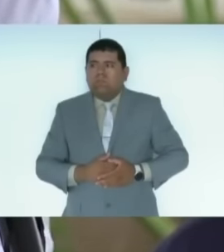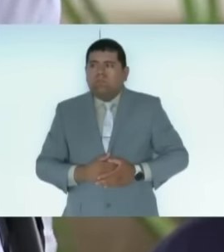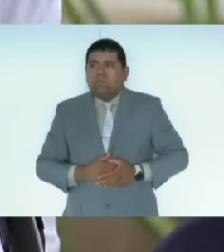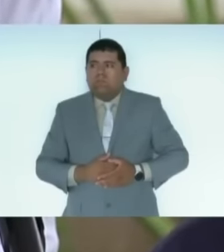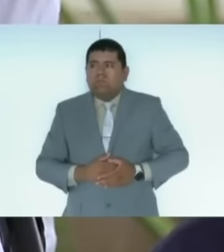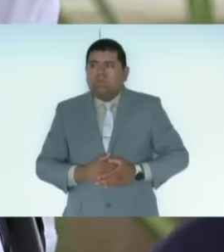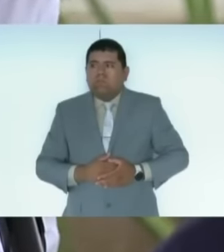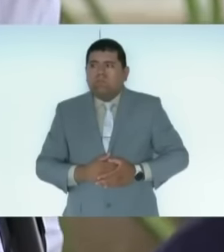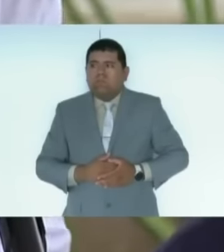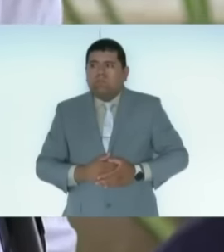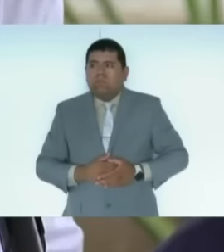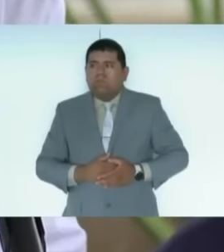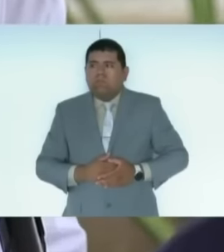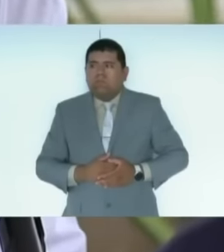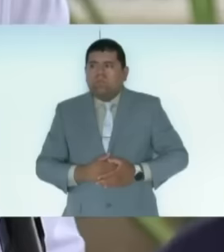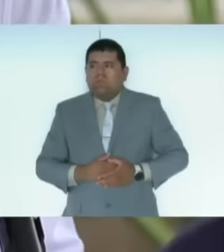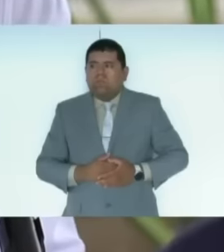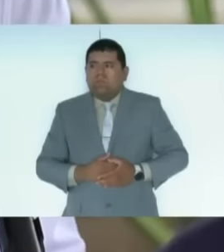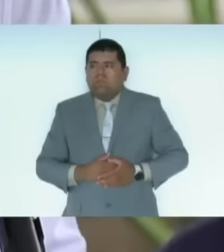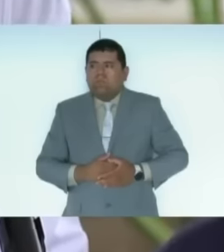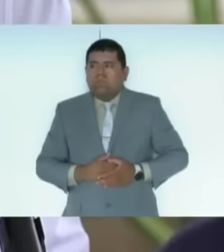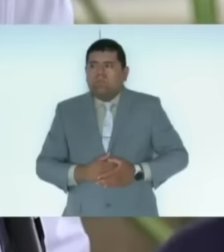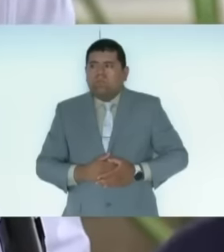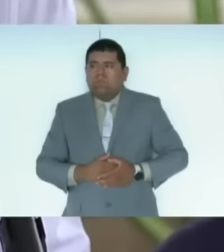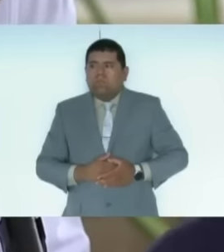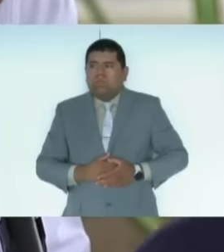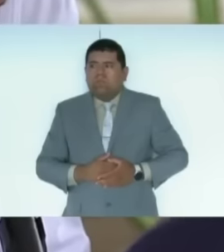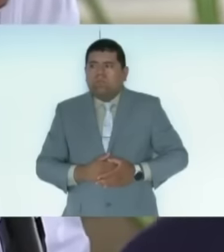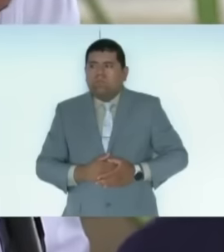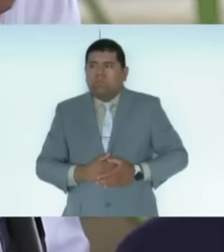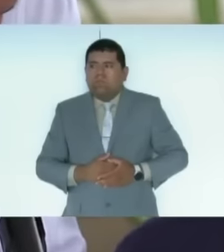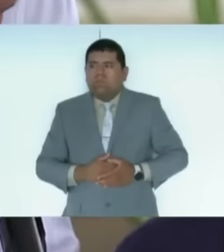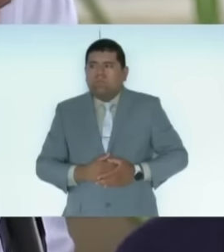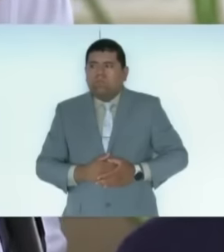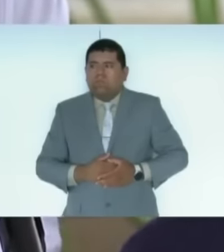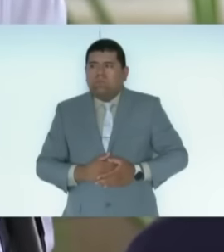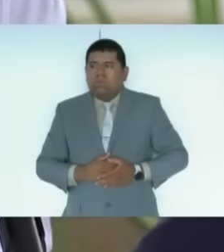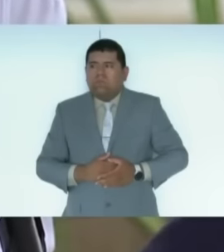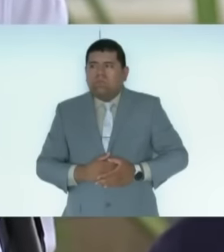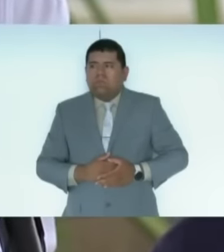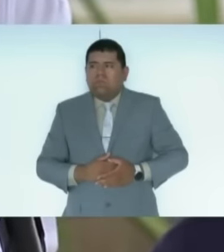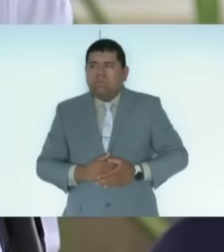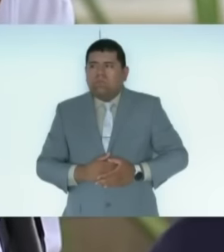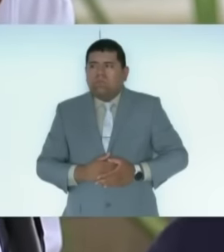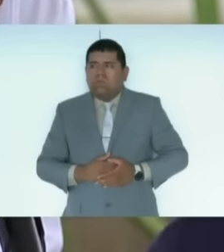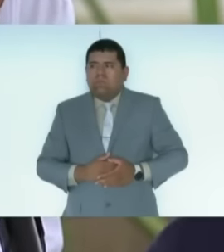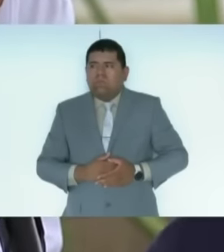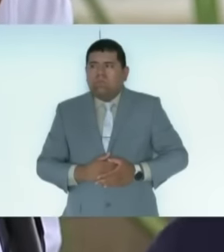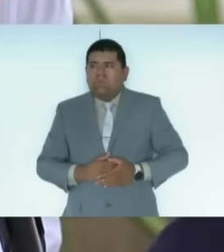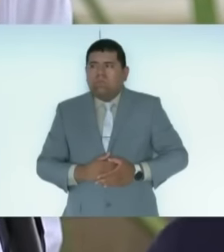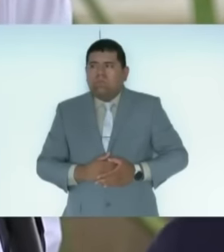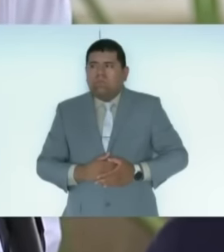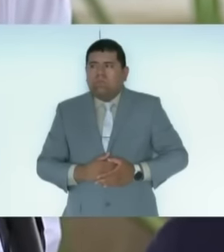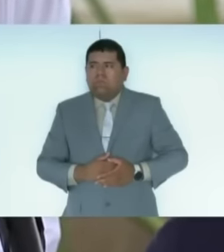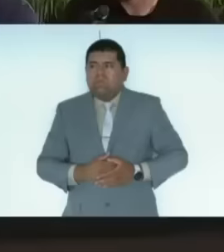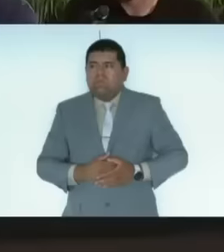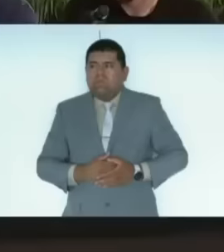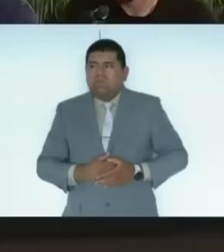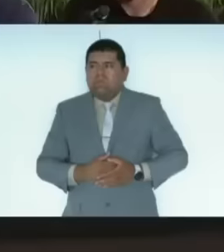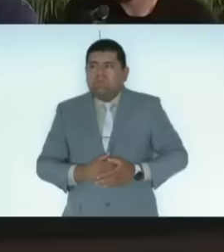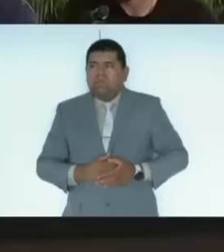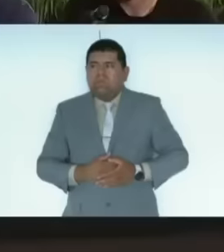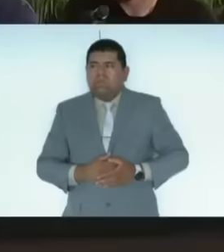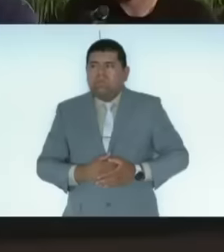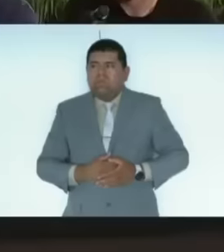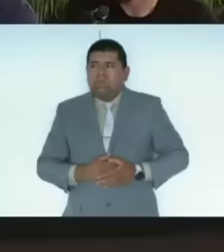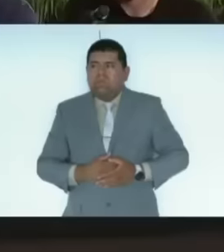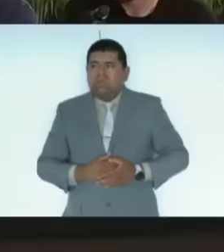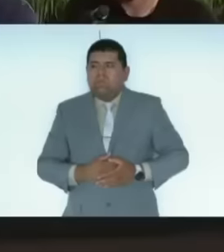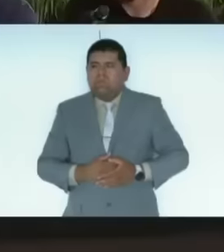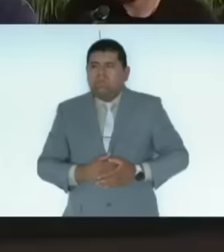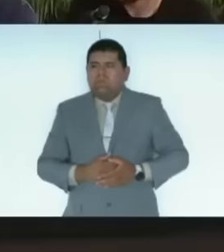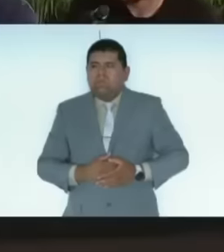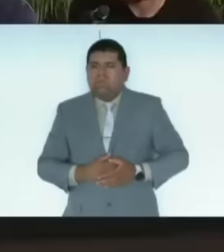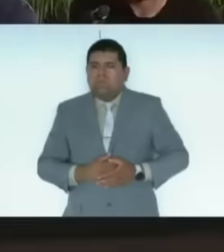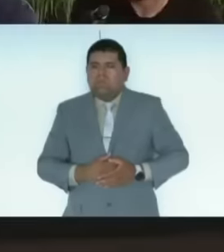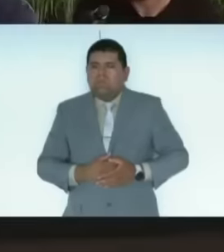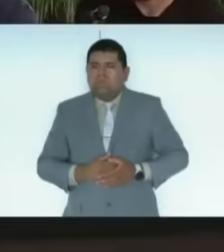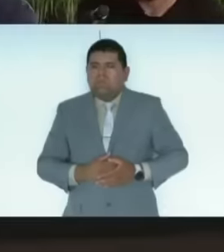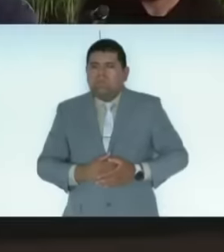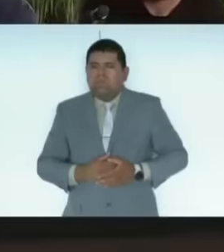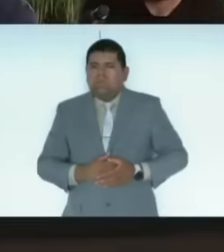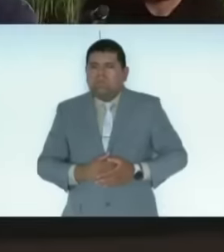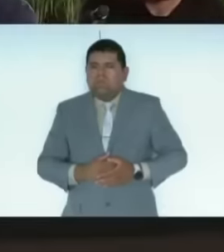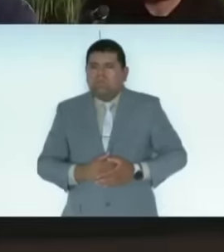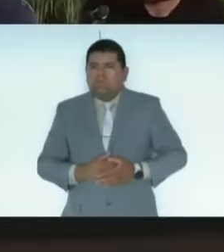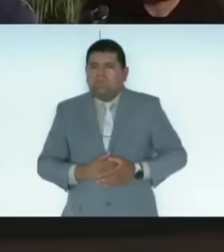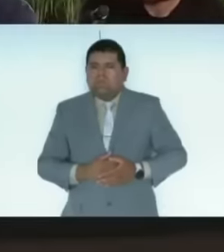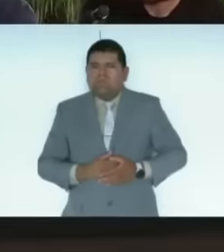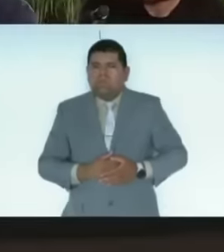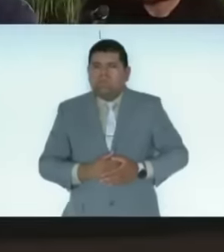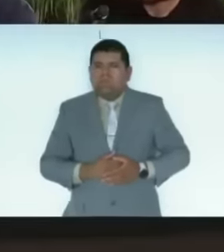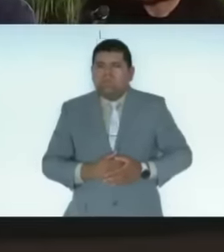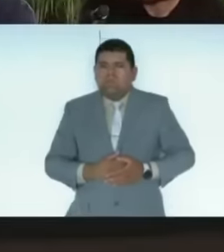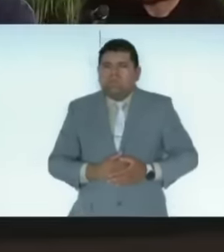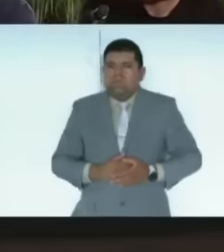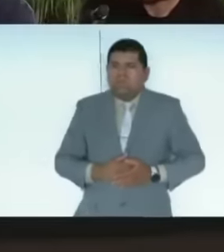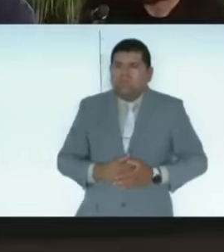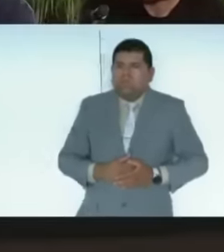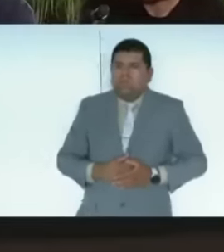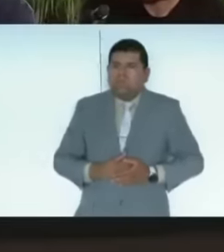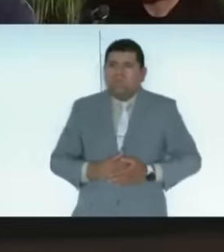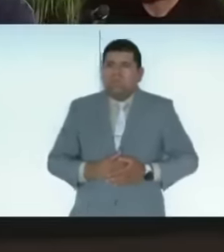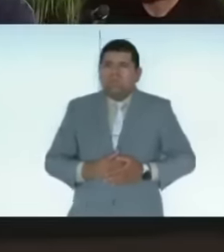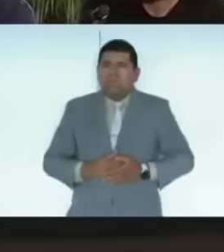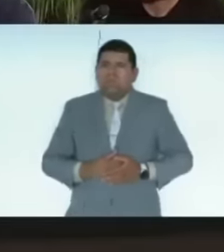548 Here